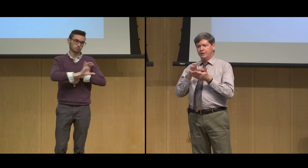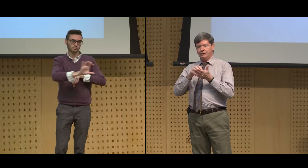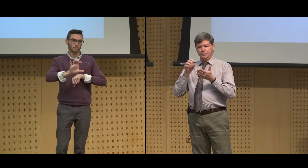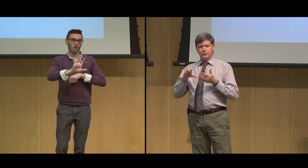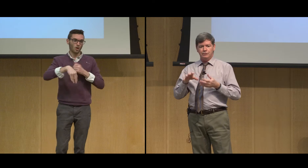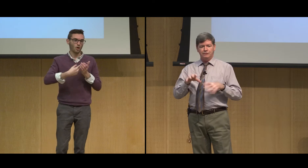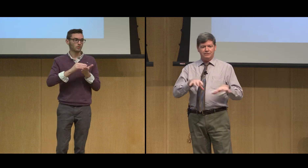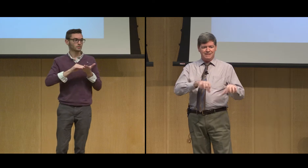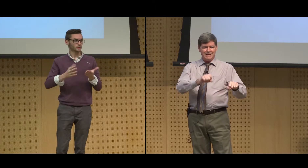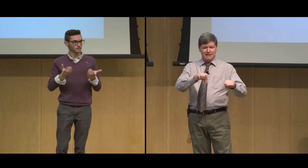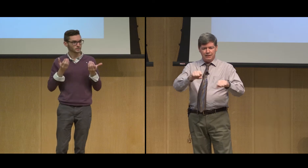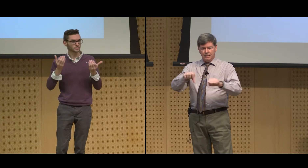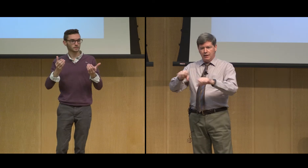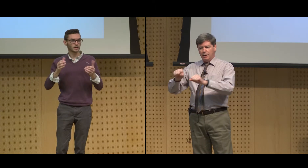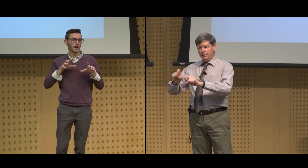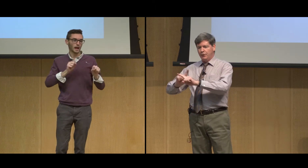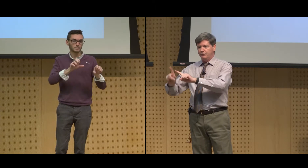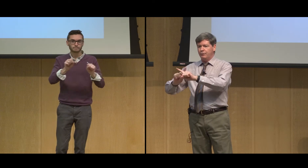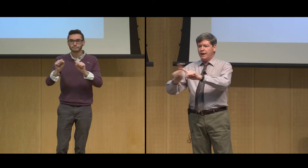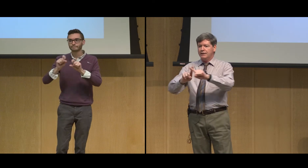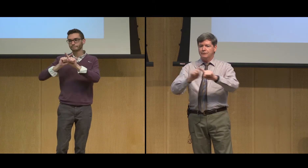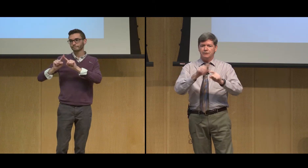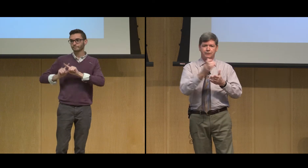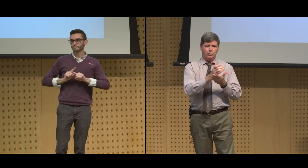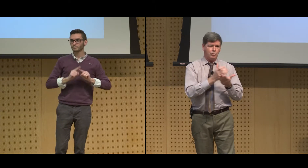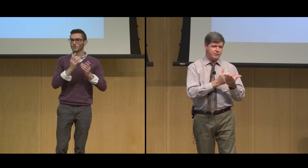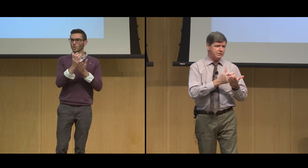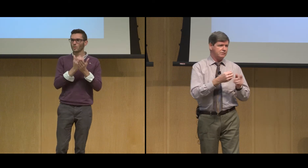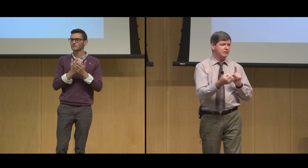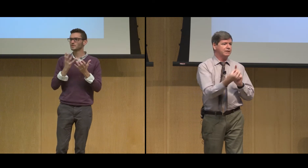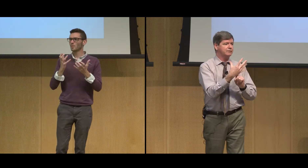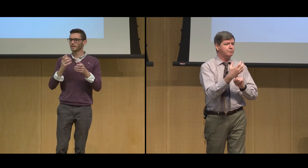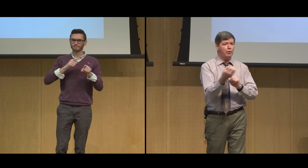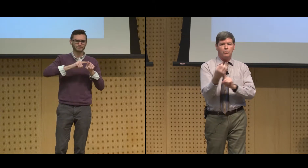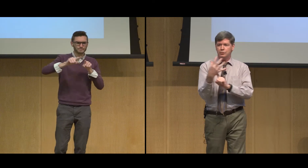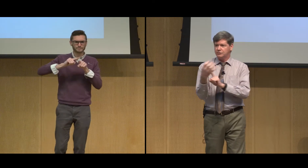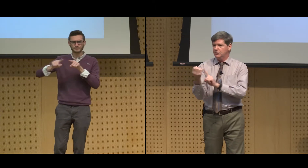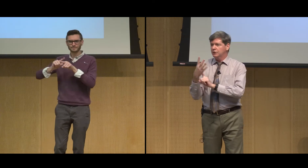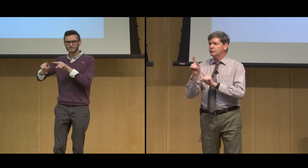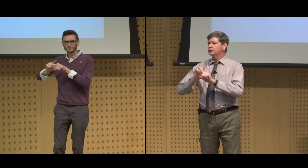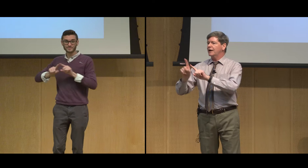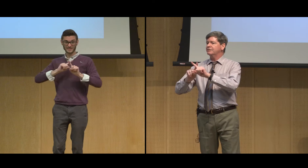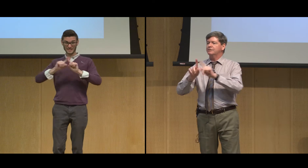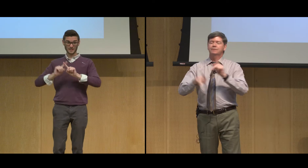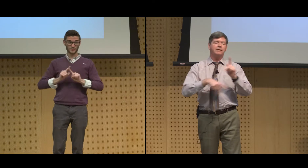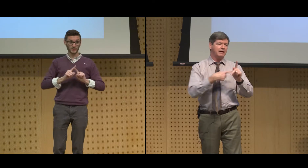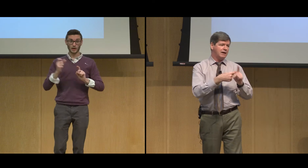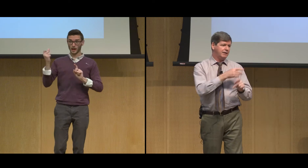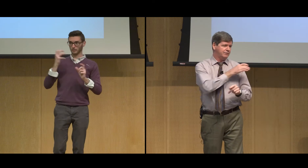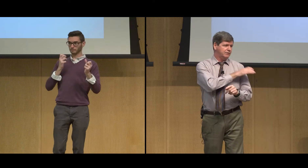that the students take a variety of different courses to get exposed to lots of different kinds